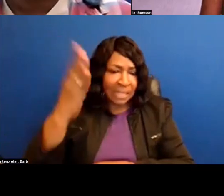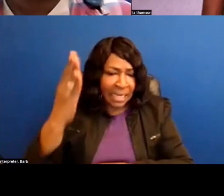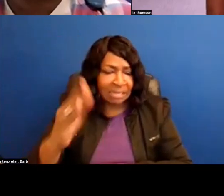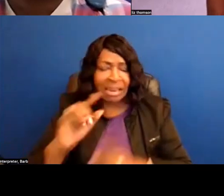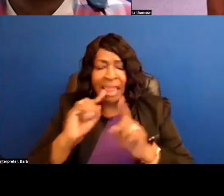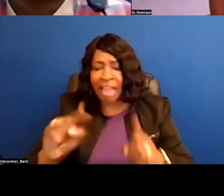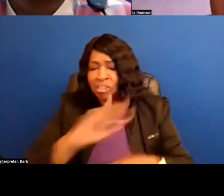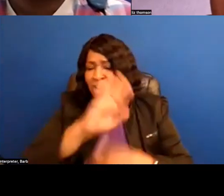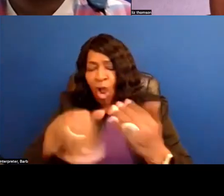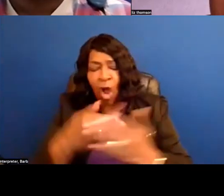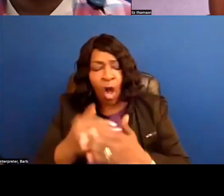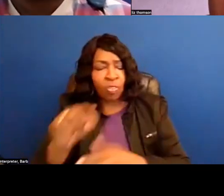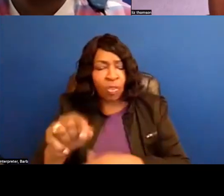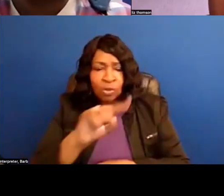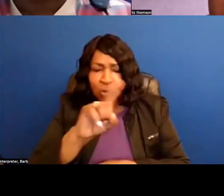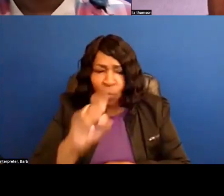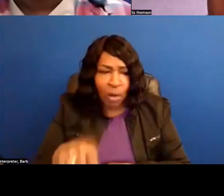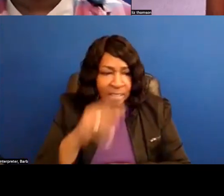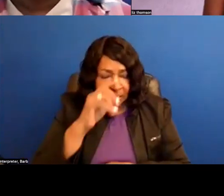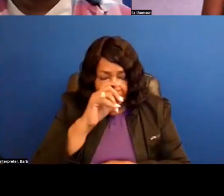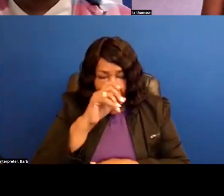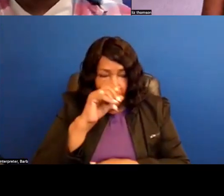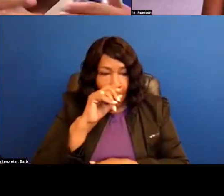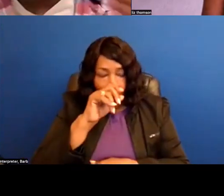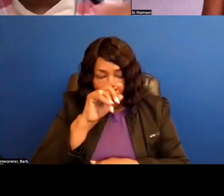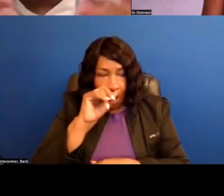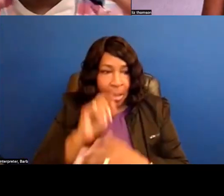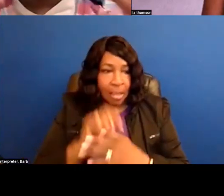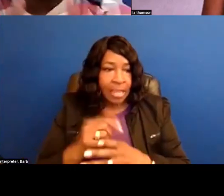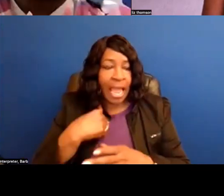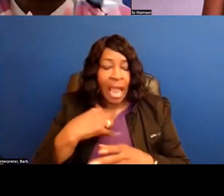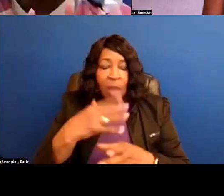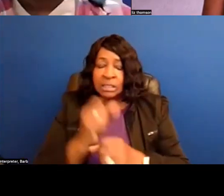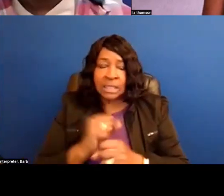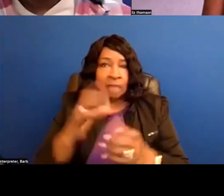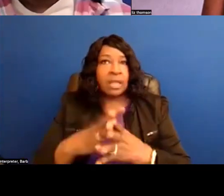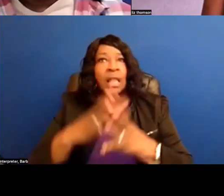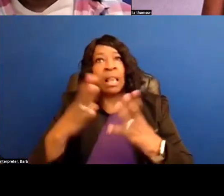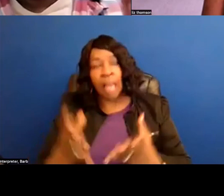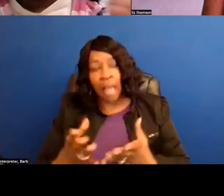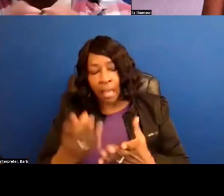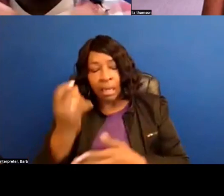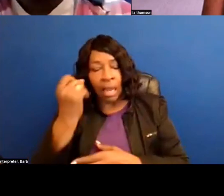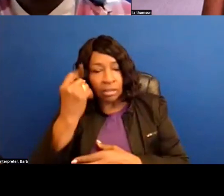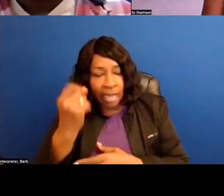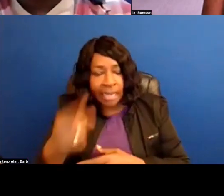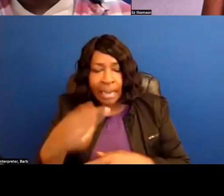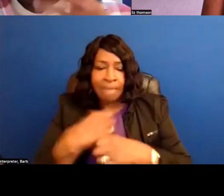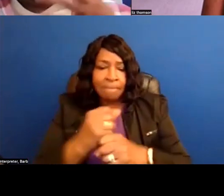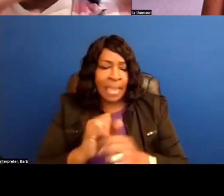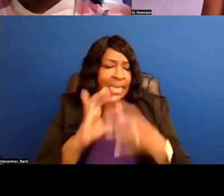It seems like a lot of people got a lot out of it since people are making connections in the chat, y'all reach out to each other,